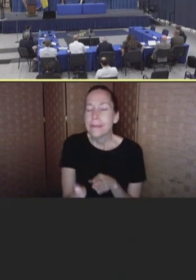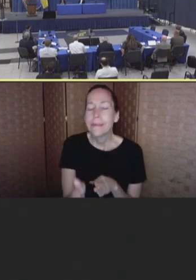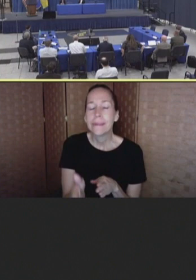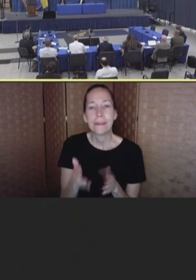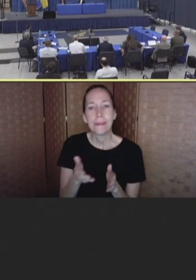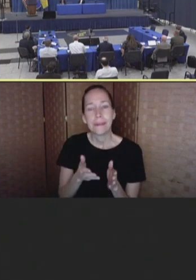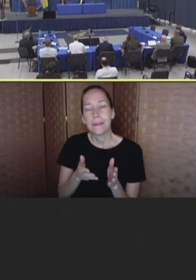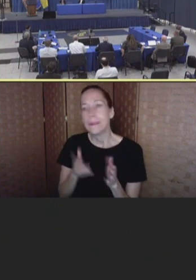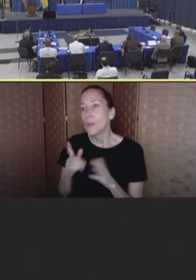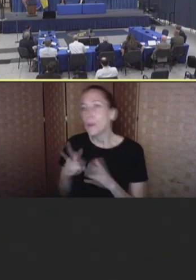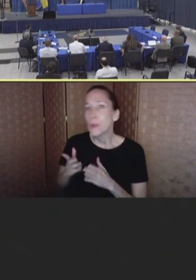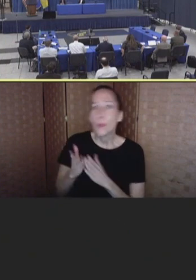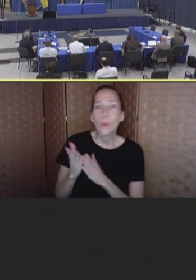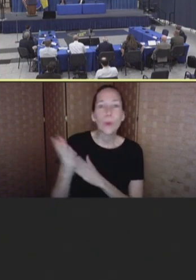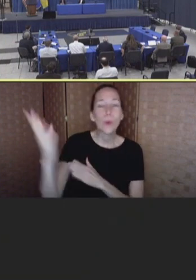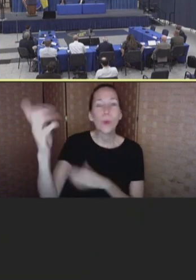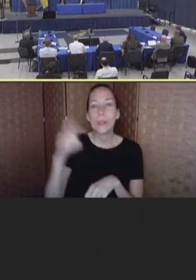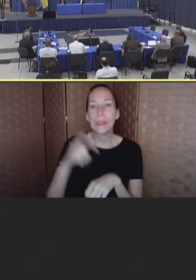do better than we did before.